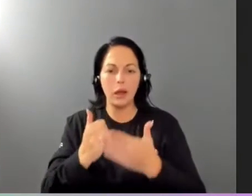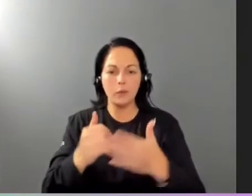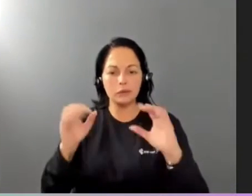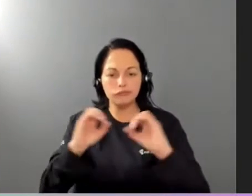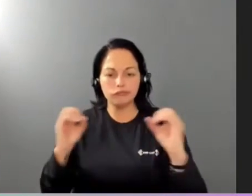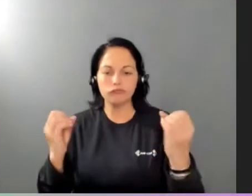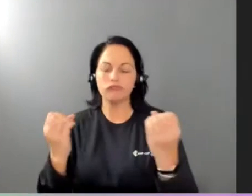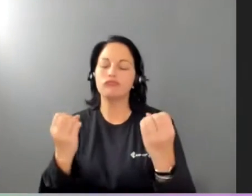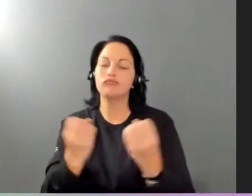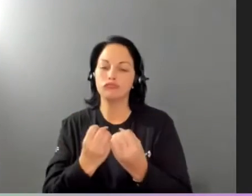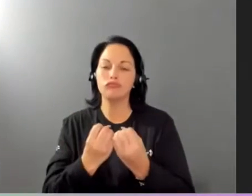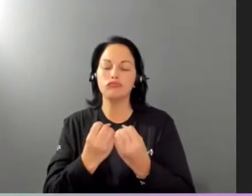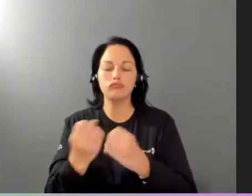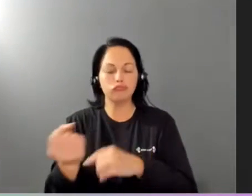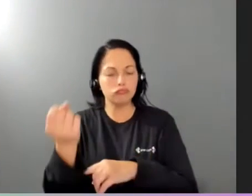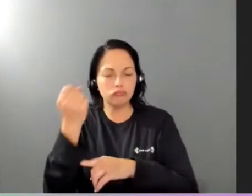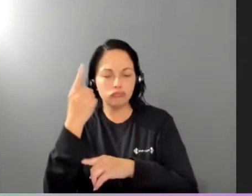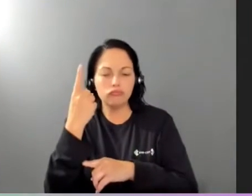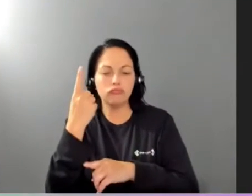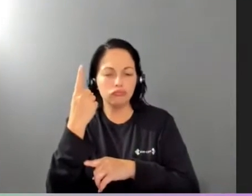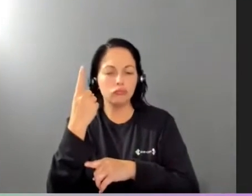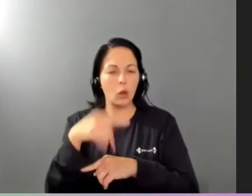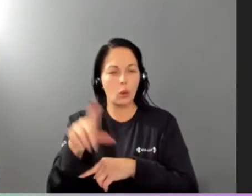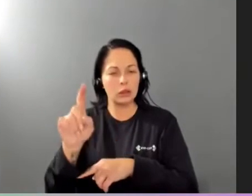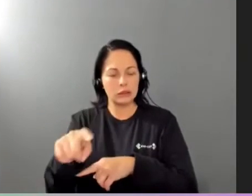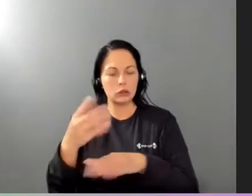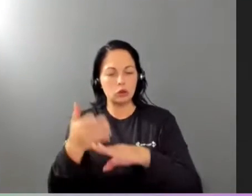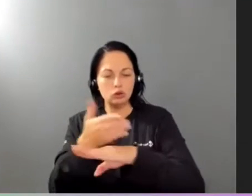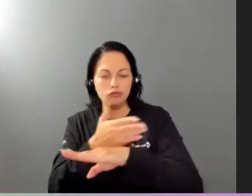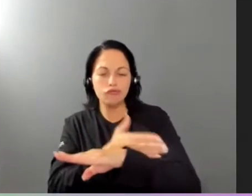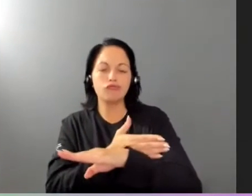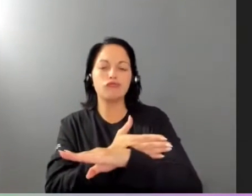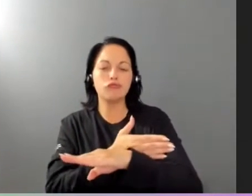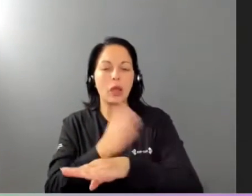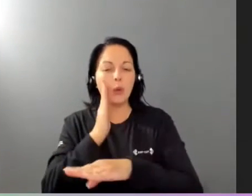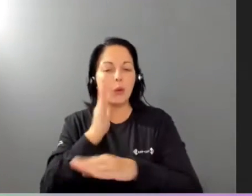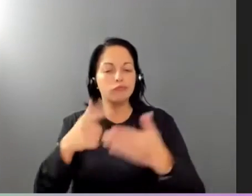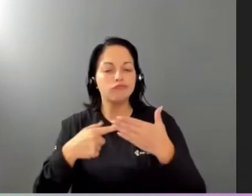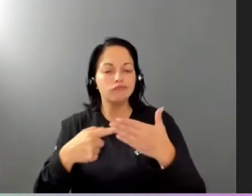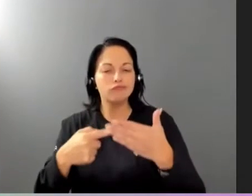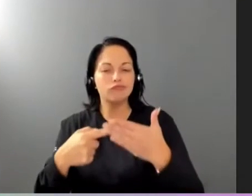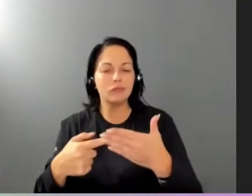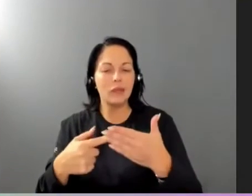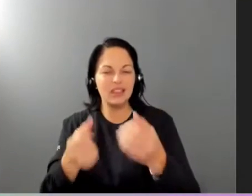passionate about. models Maturity are game changing strategies for helping organizations to truly